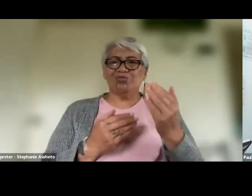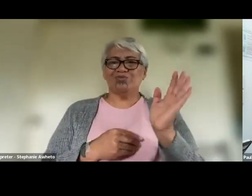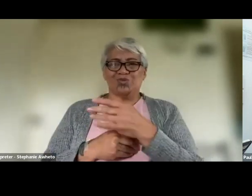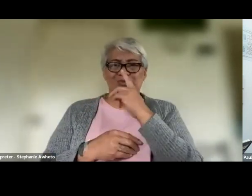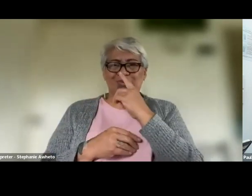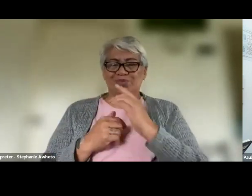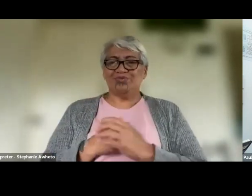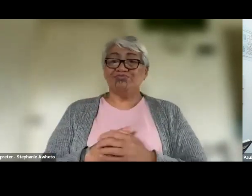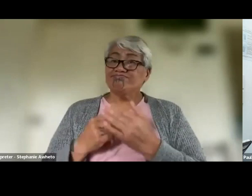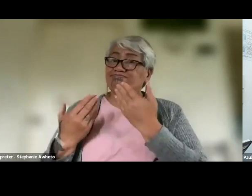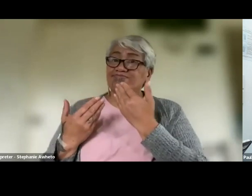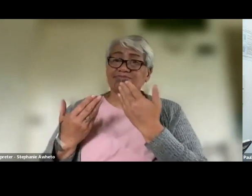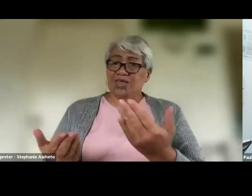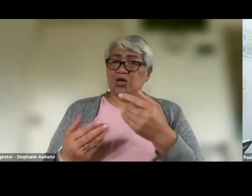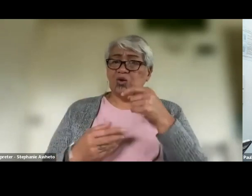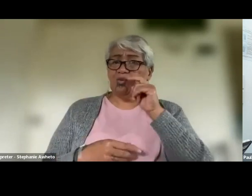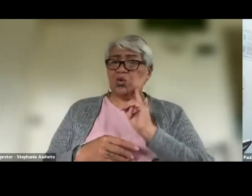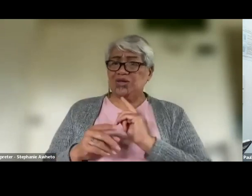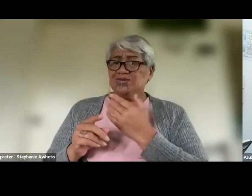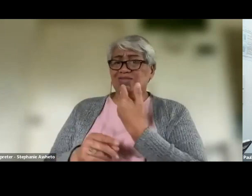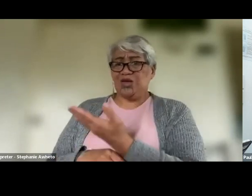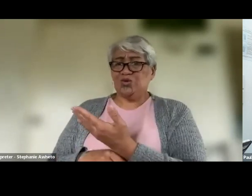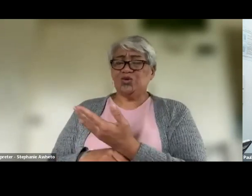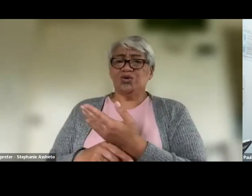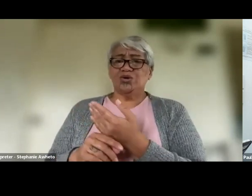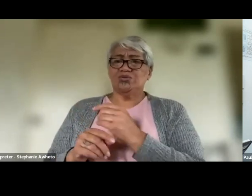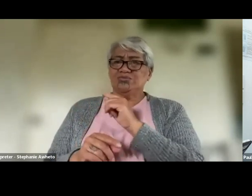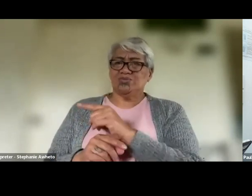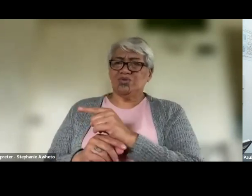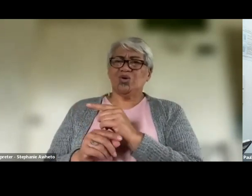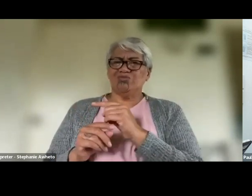Thank you Prudence, for your welcome and ngā